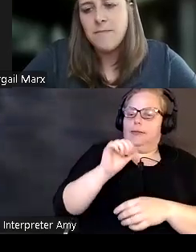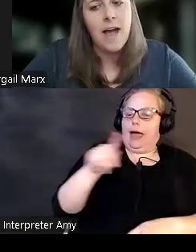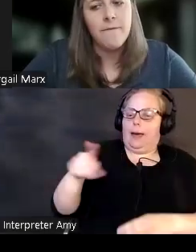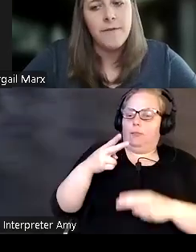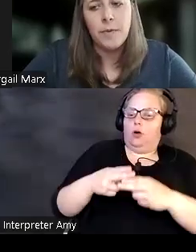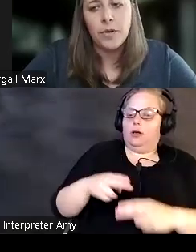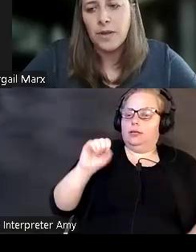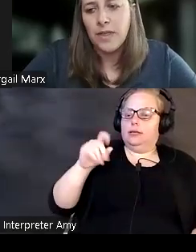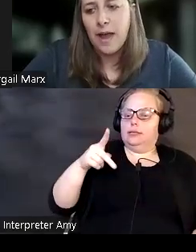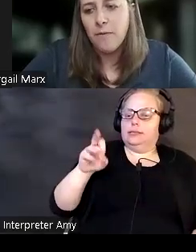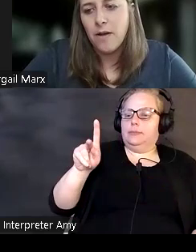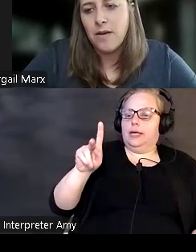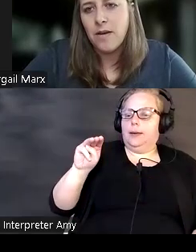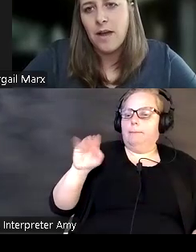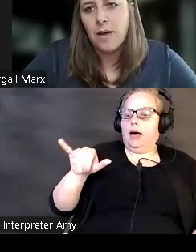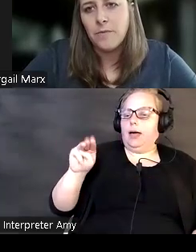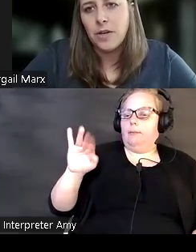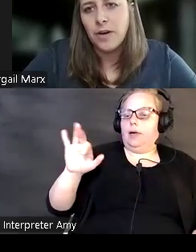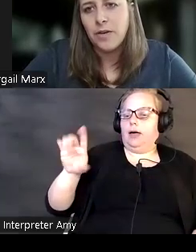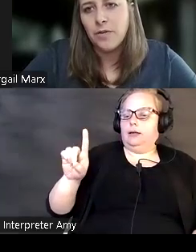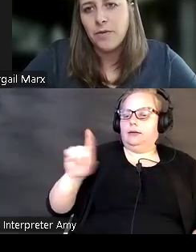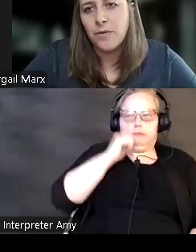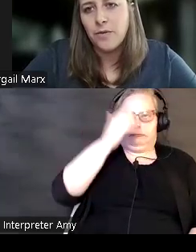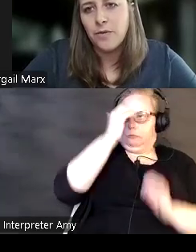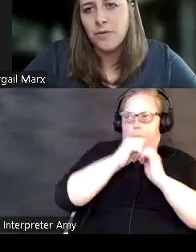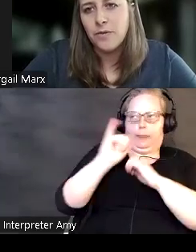I am not familiar with that one. Jennifer I don't know if --